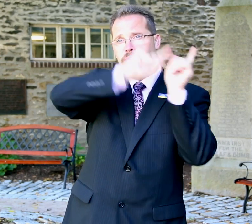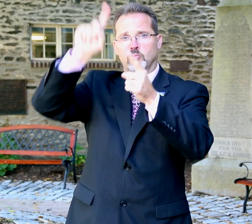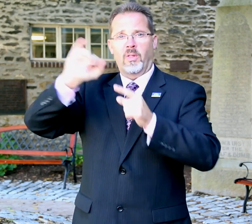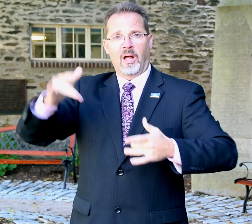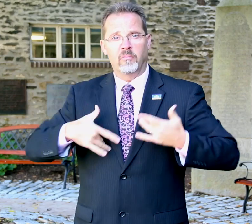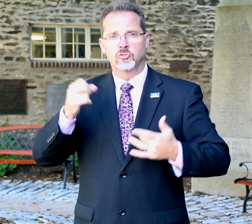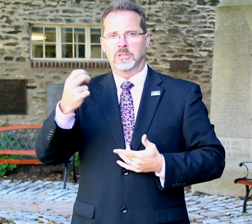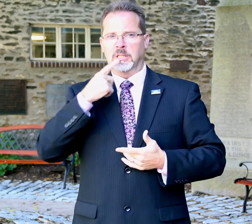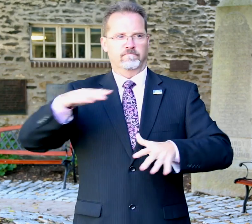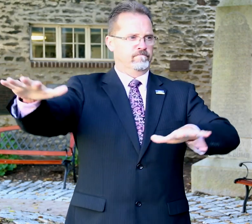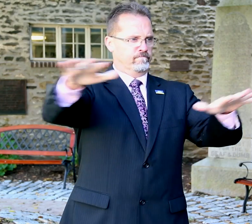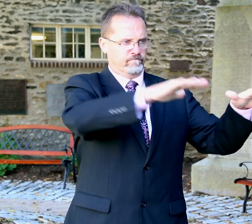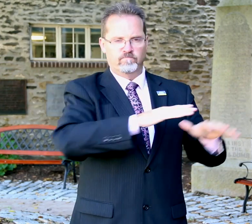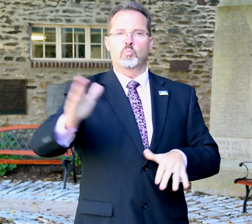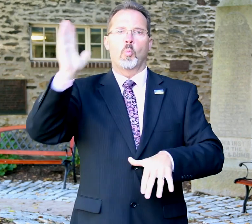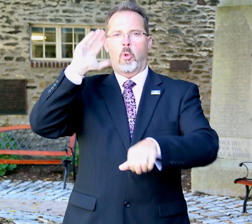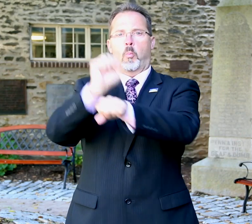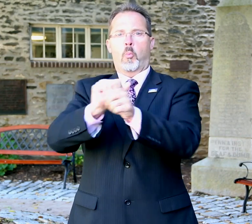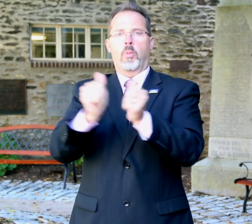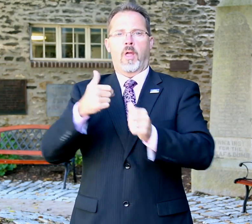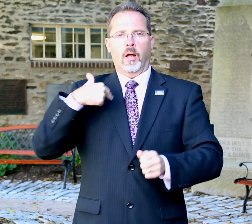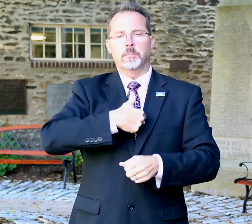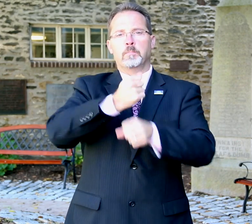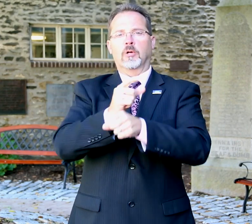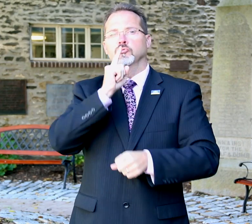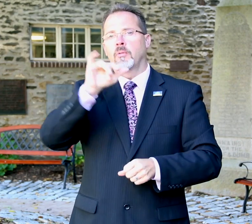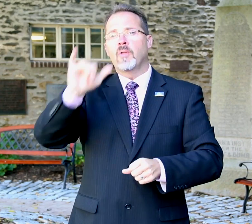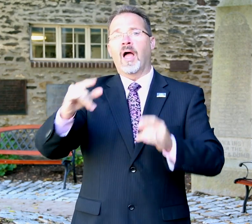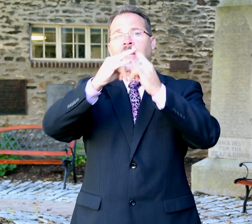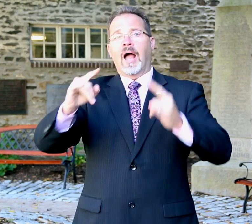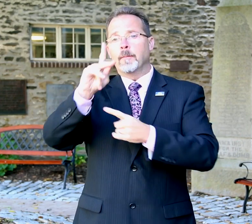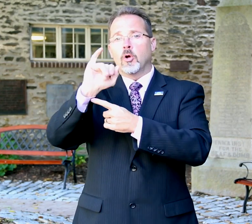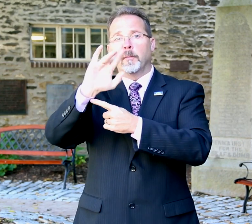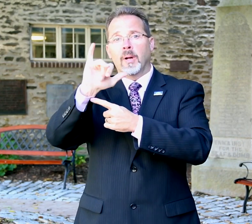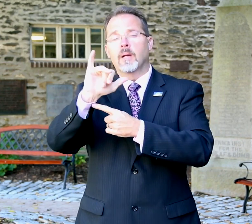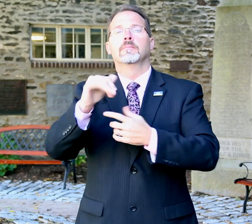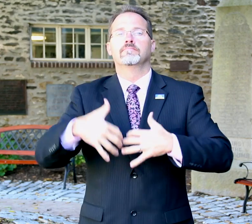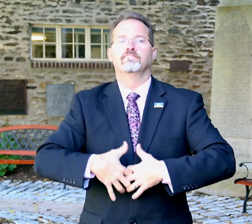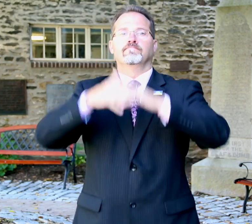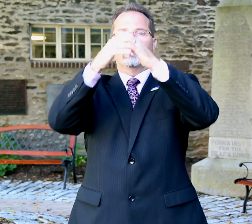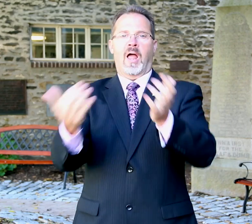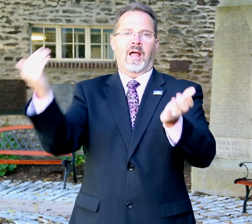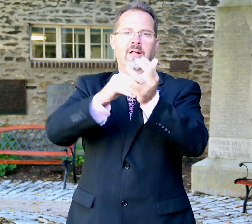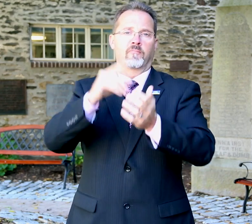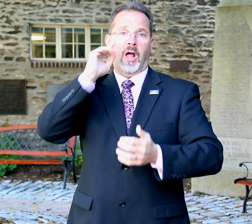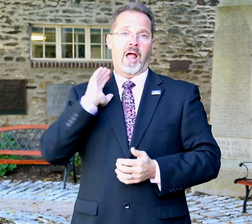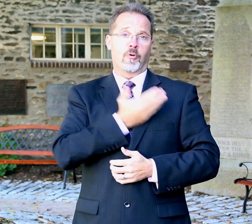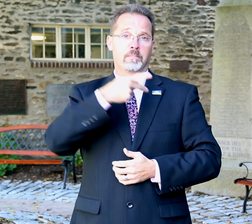After seeing the camp, she will work with us to make sure that Camp Kirby is resurrected again for our PSD students.